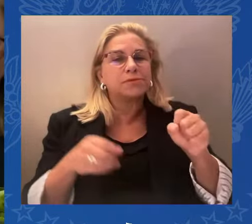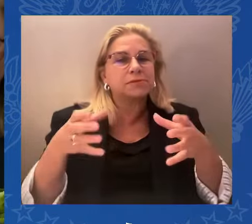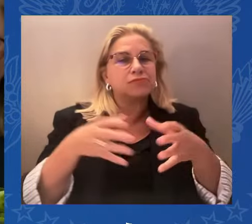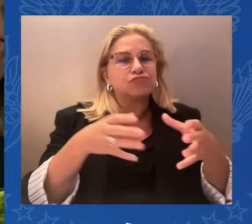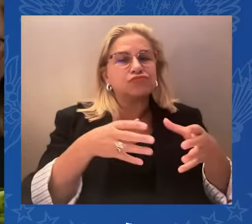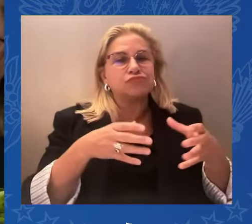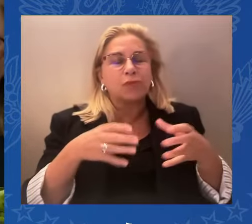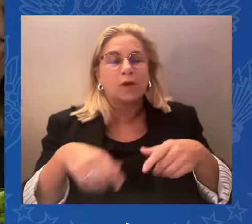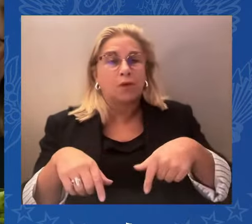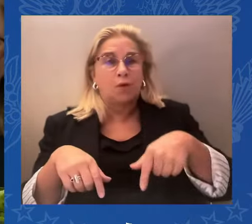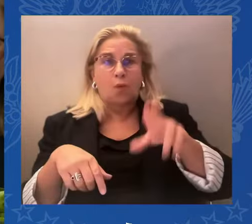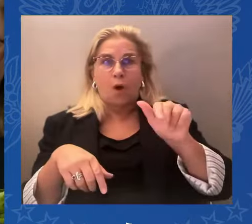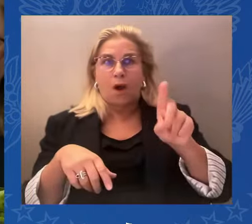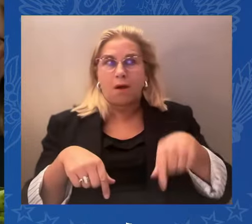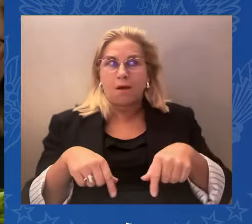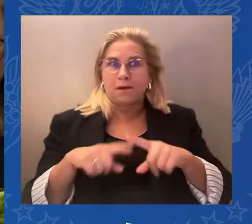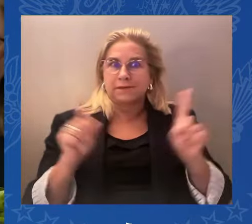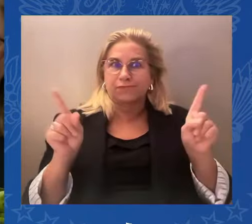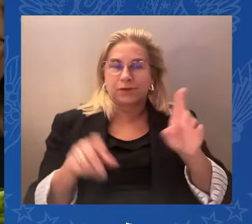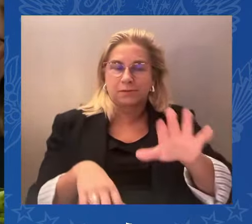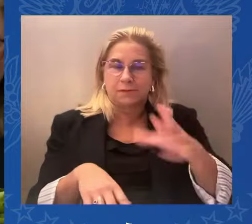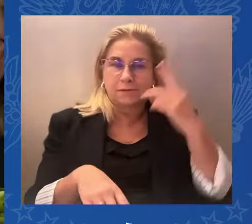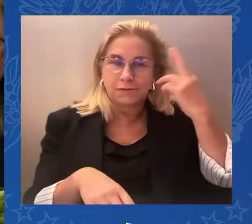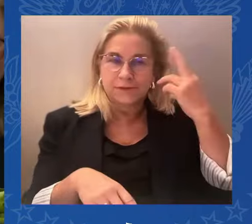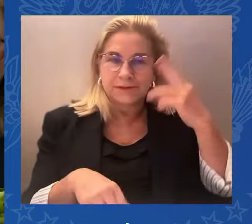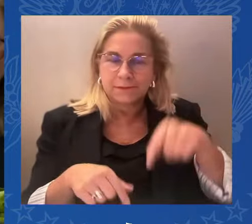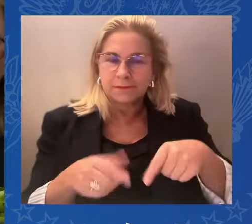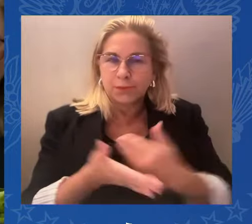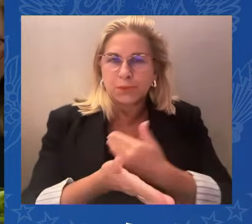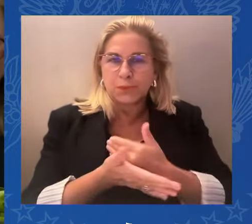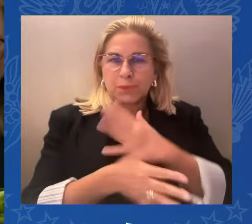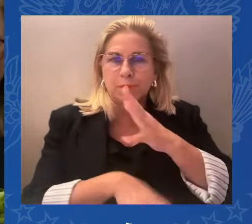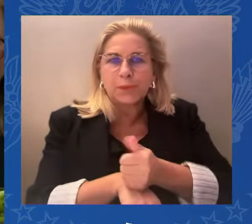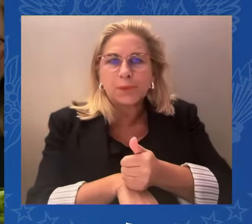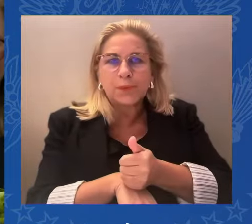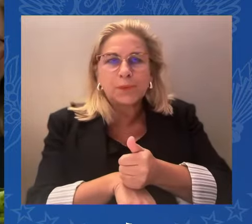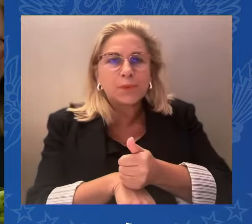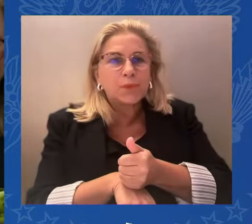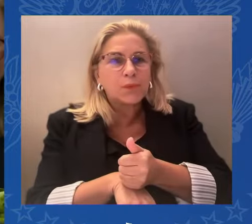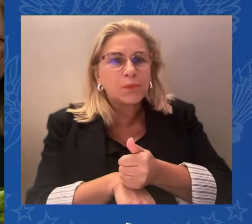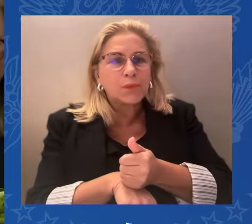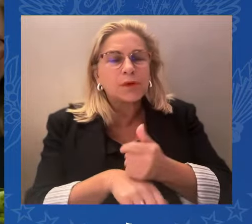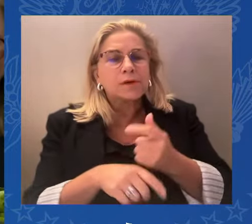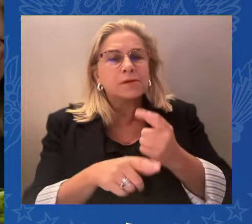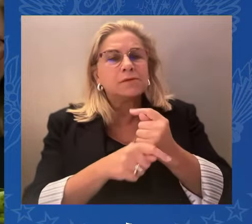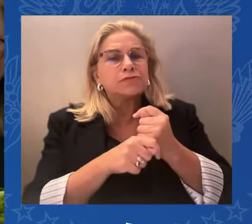That means it's not defined by tradition, but it also means it's not confined by it.